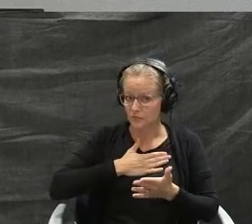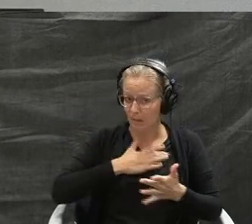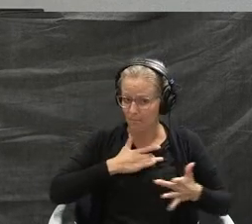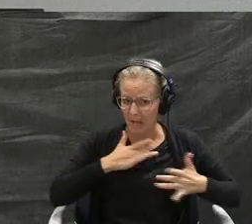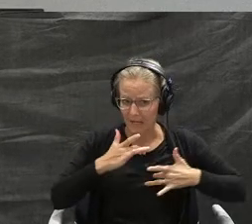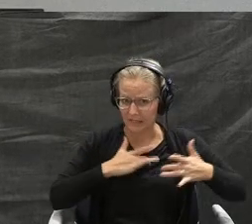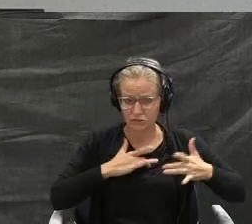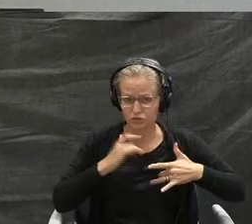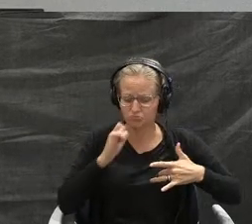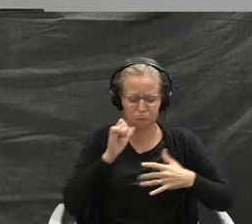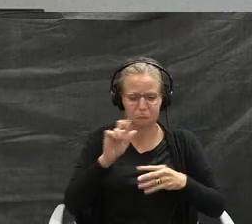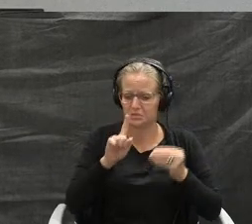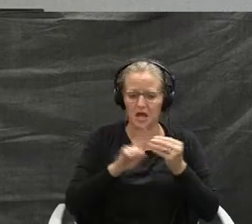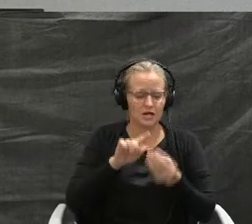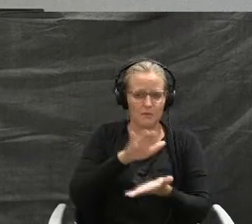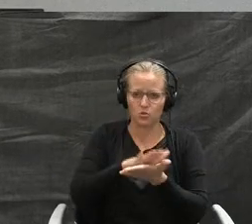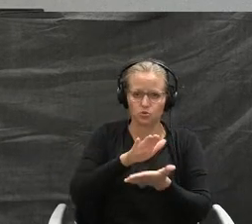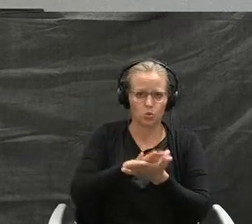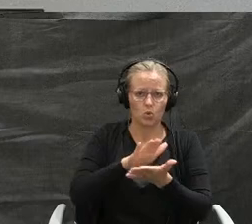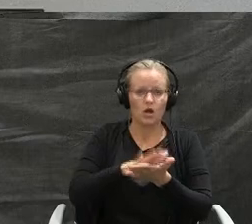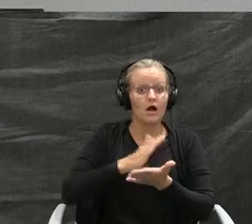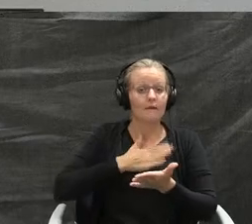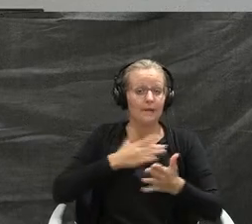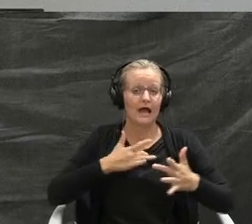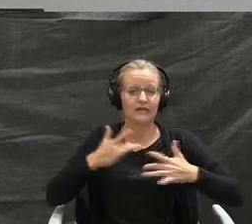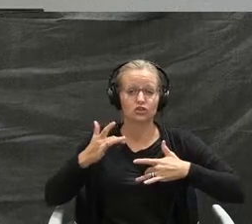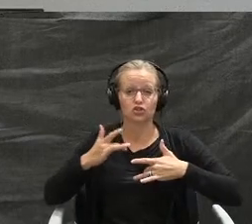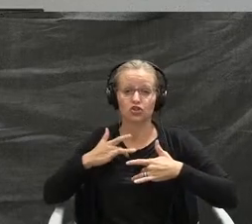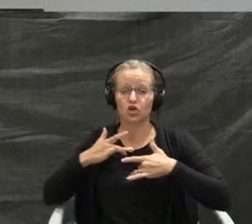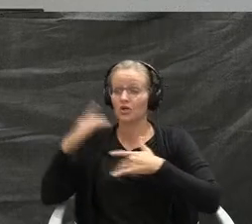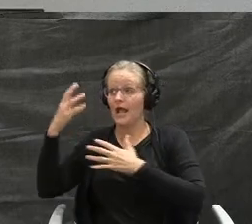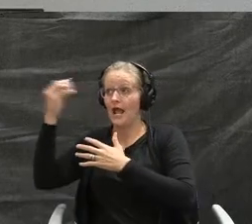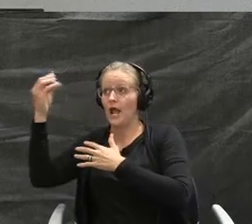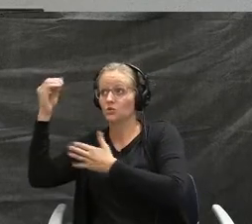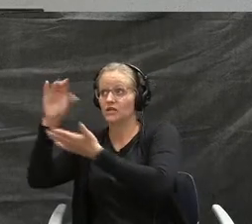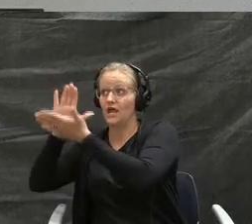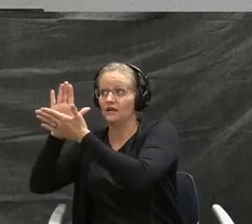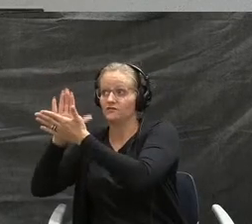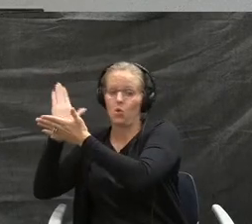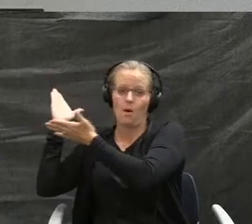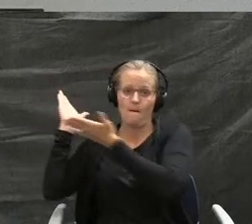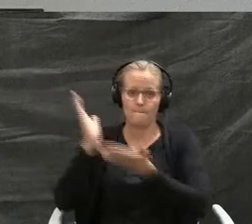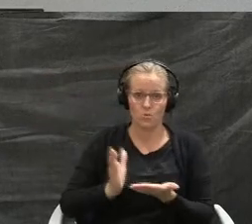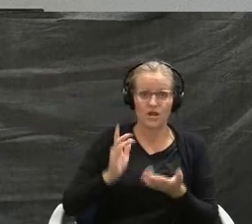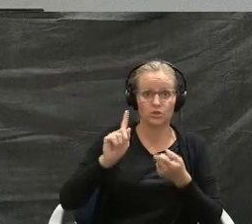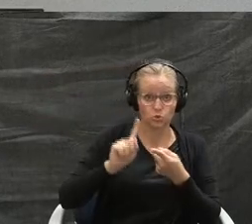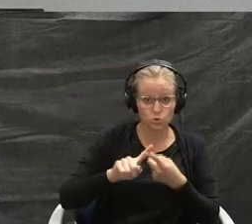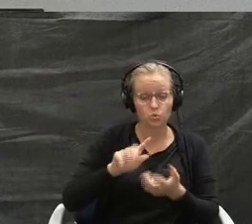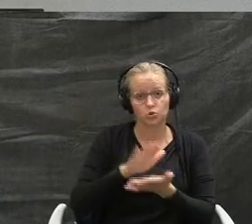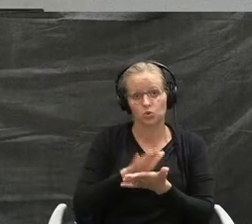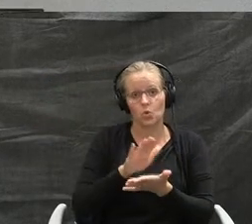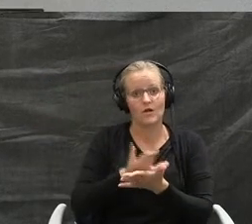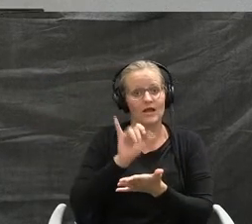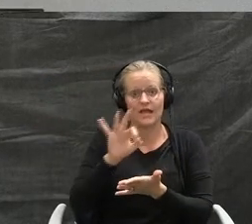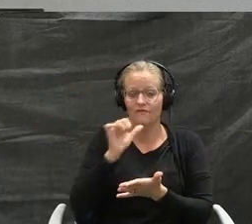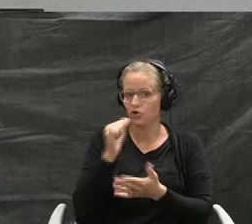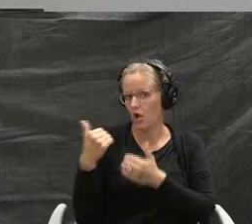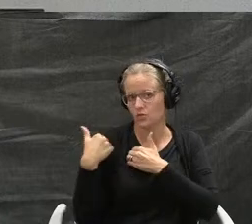of is what somebody brings to school. If they're not responsible about keeping track of of temperatures and all. We